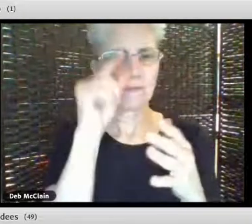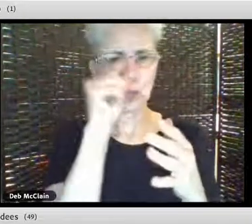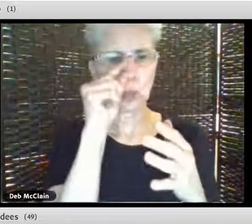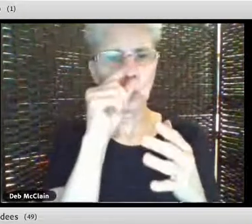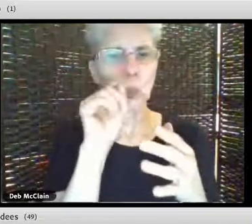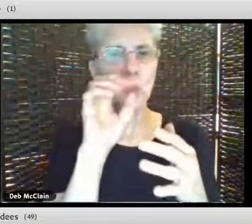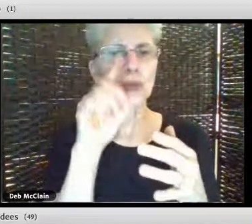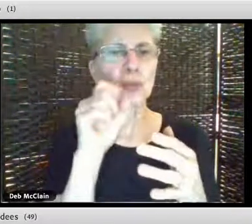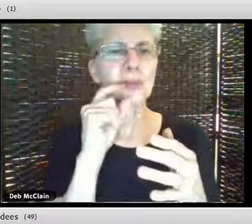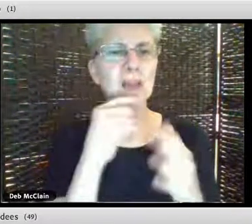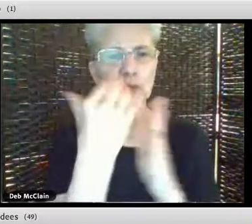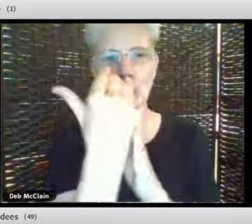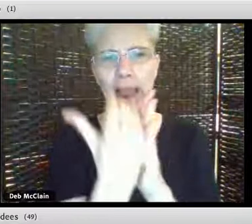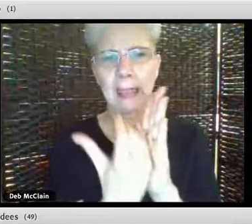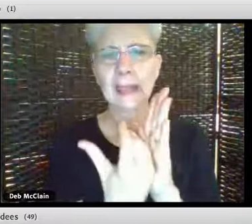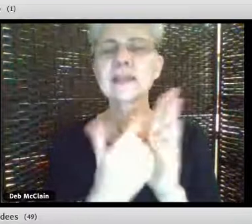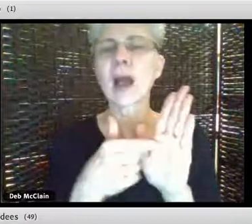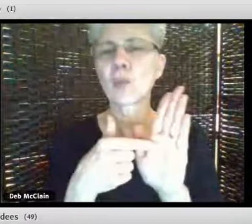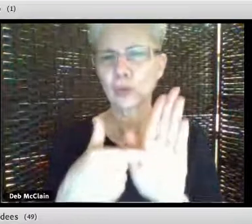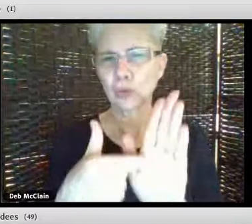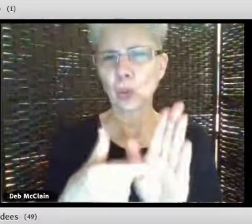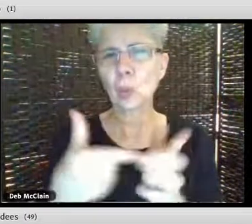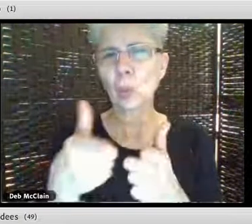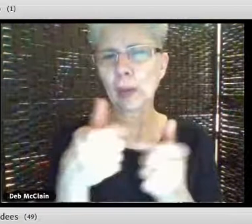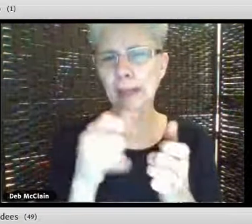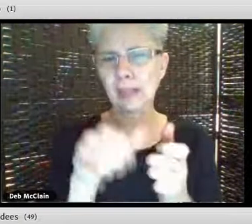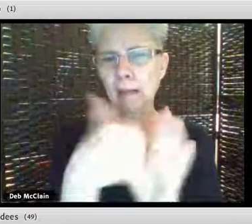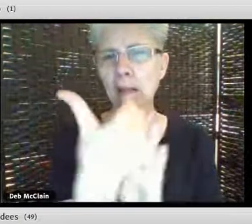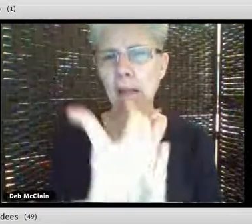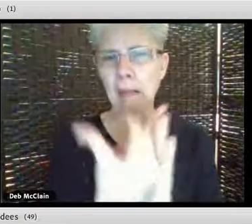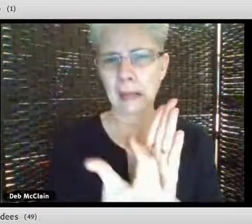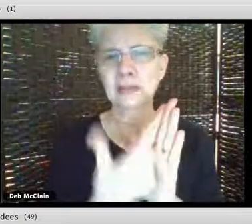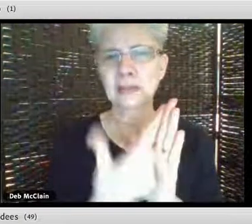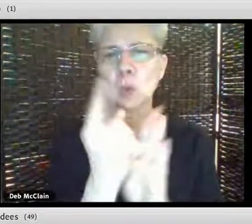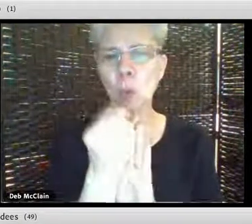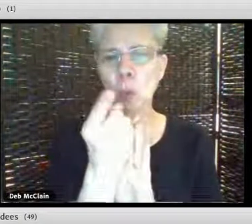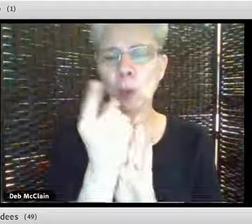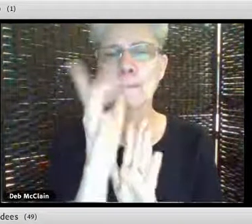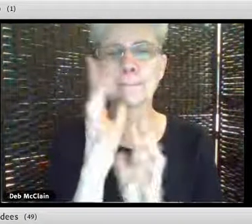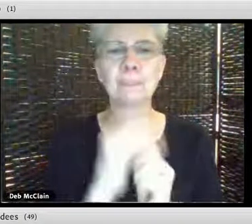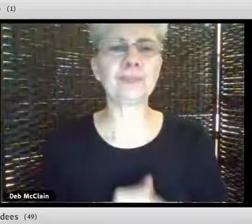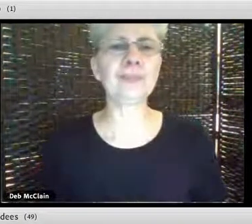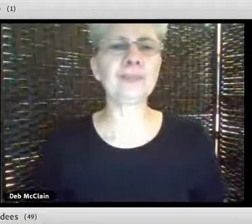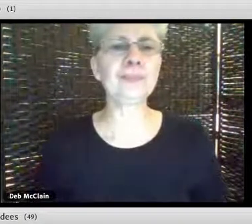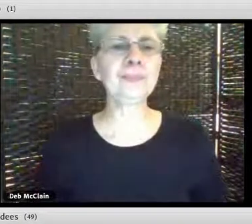with you really quickly, so give me just a second, and I'm going to share my screen. We'll see how the sharing is doing.